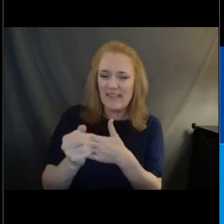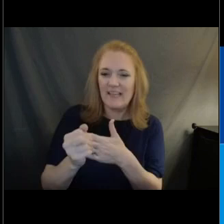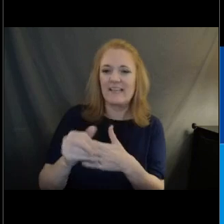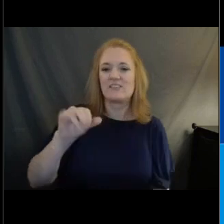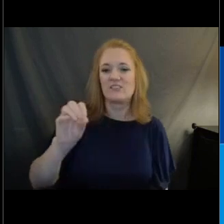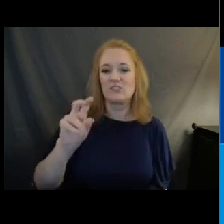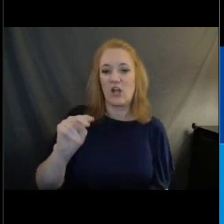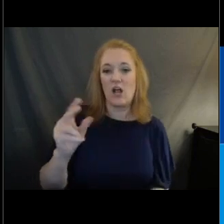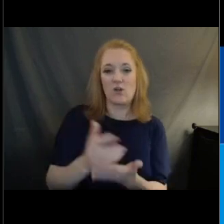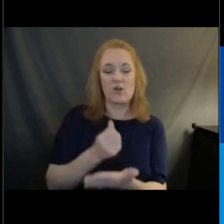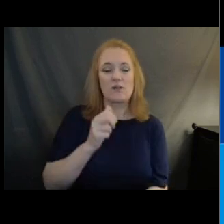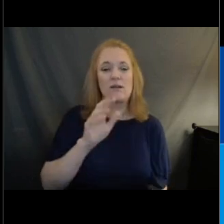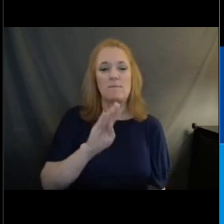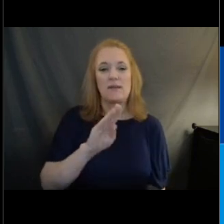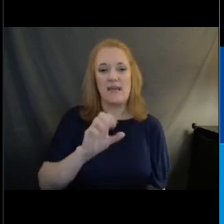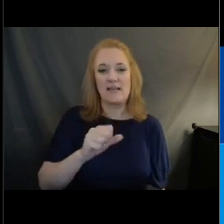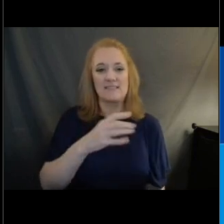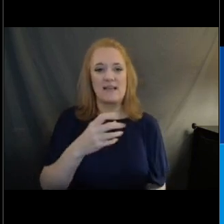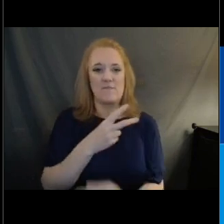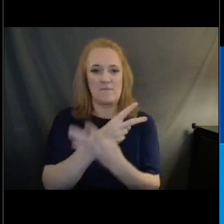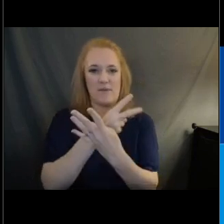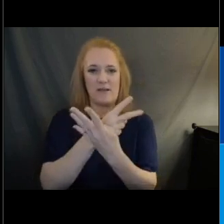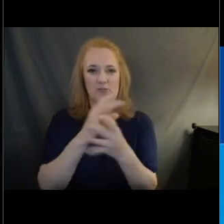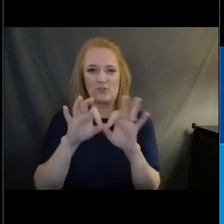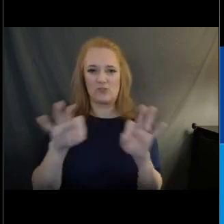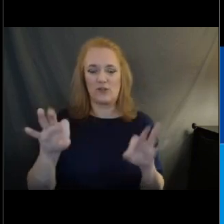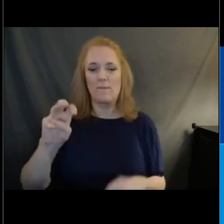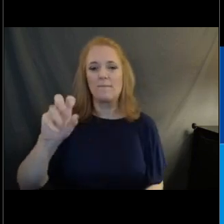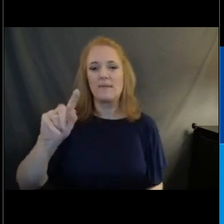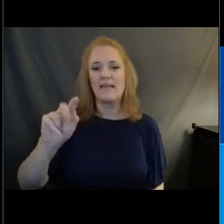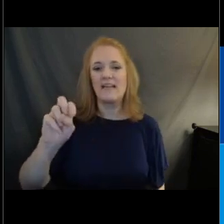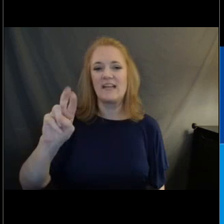both a bachelor's and master's degree in meteorology from Pennsylvania State